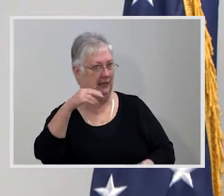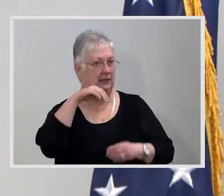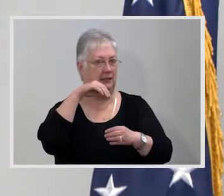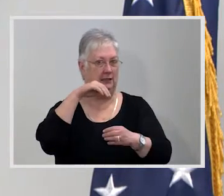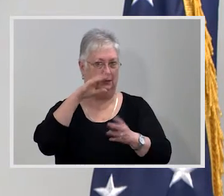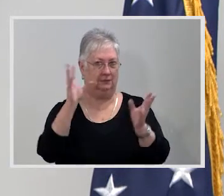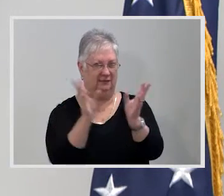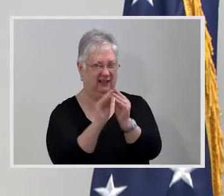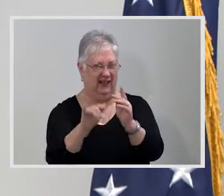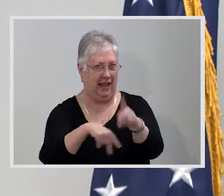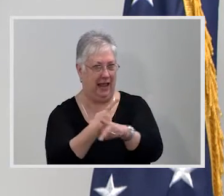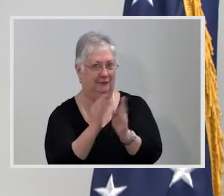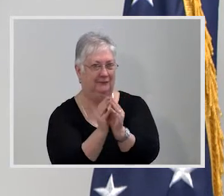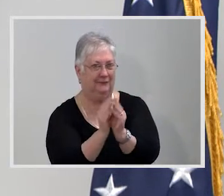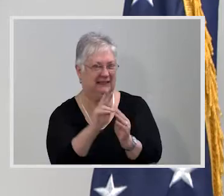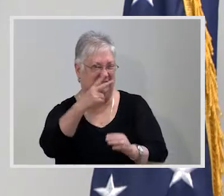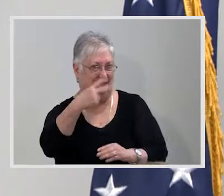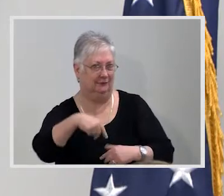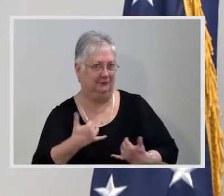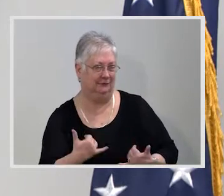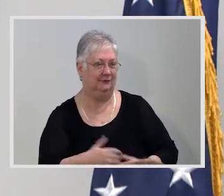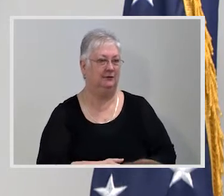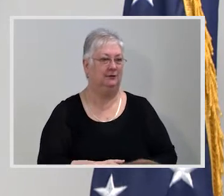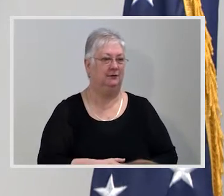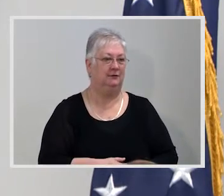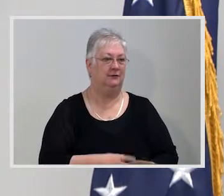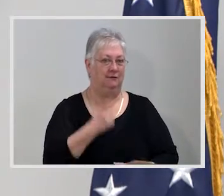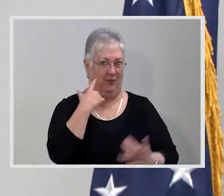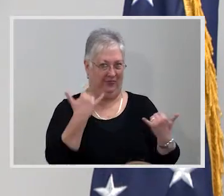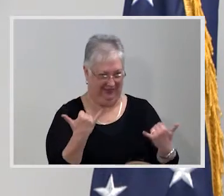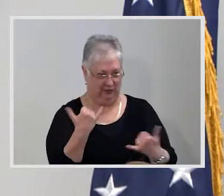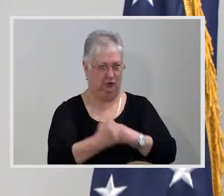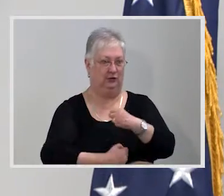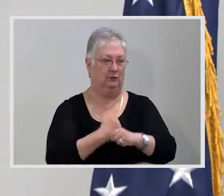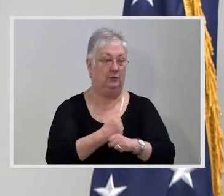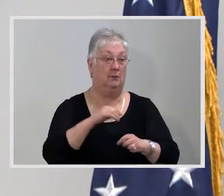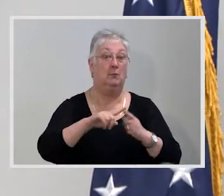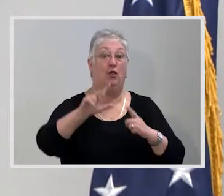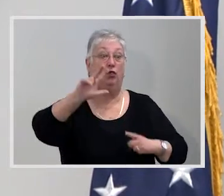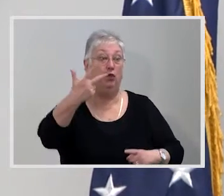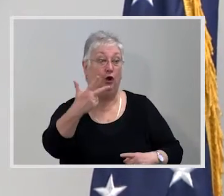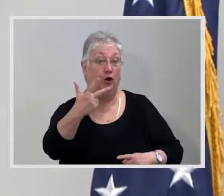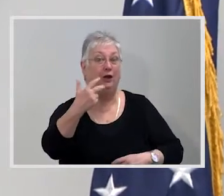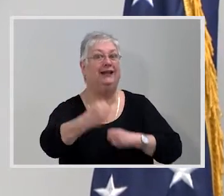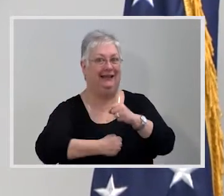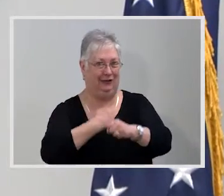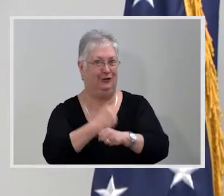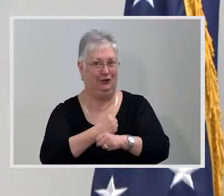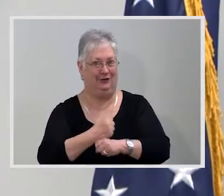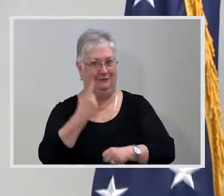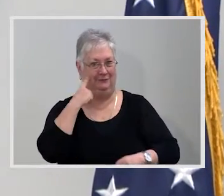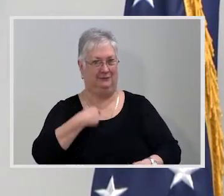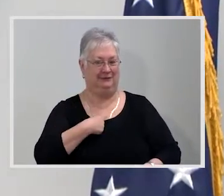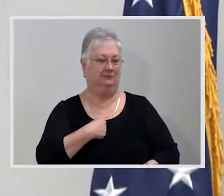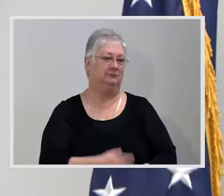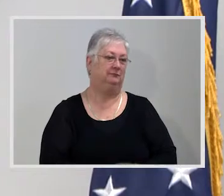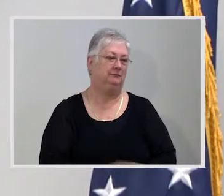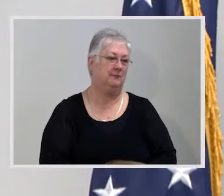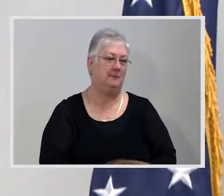AND BELIEVE IT OR NOT, THIS IS OUR THIRD BUDGET SEASON. IT'S HARD FOR ME TO BELIEVE BECAUSE IT SEEMS LIKE JUST